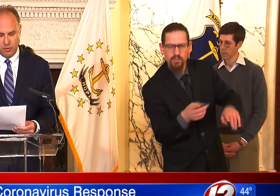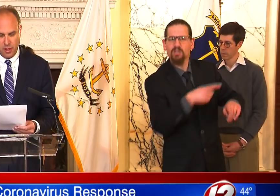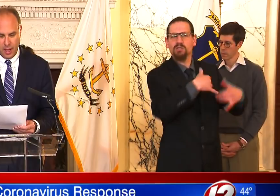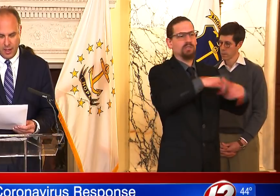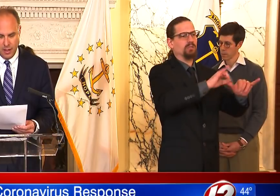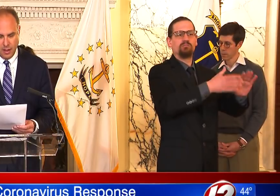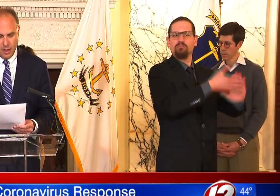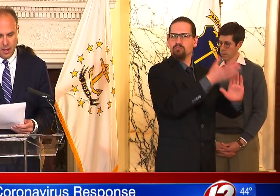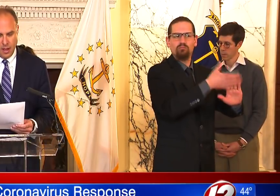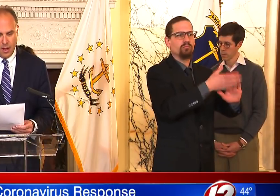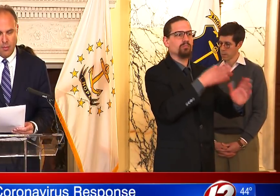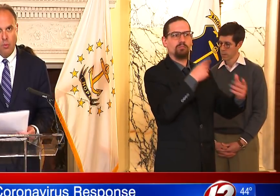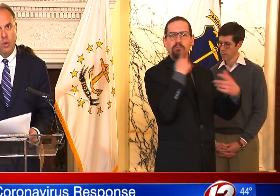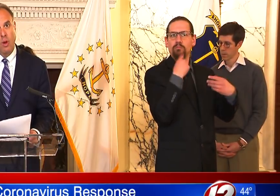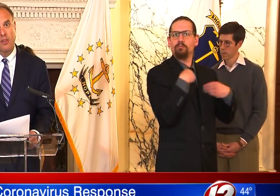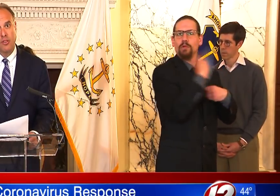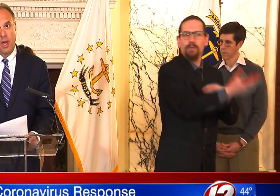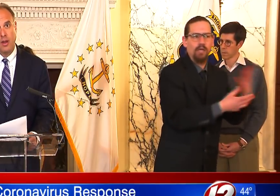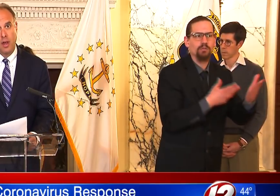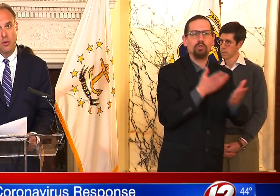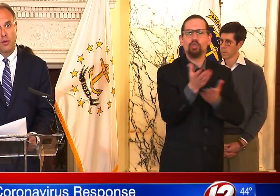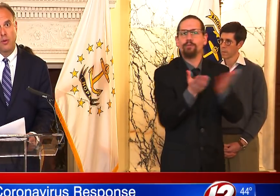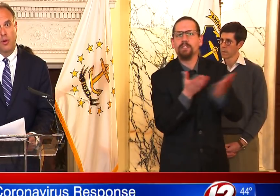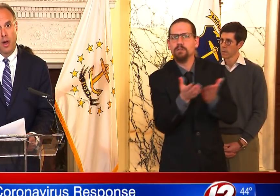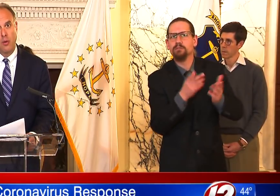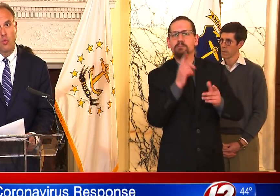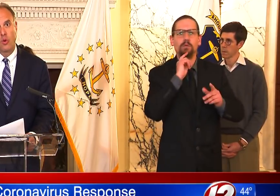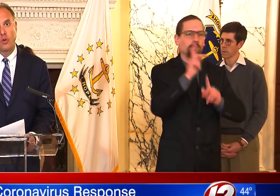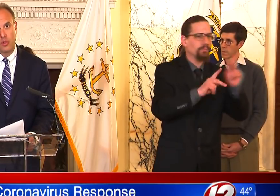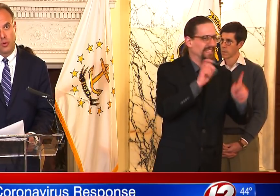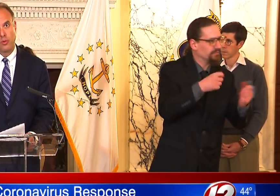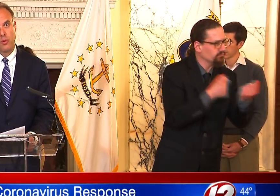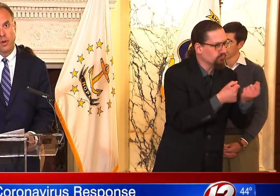NOT CHAT -- WE DID NOT SHUT DOWN ON THE GOVERNOR HAS ALREADY